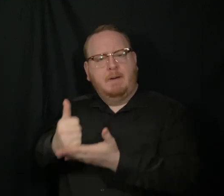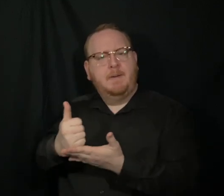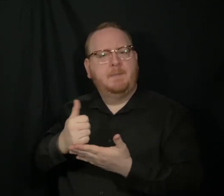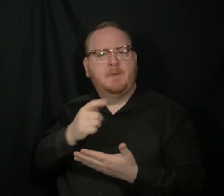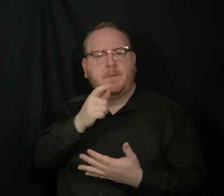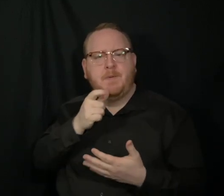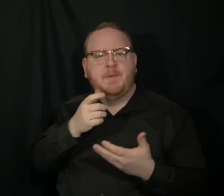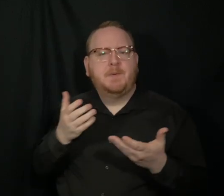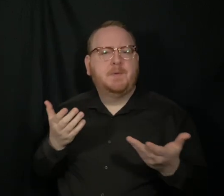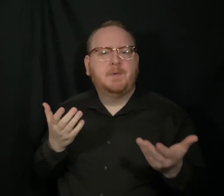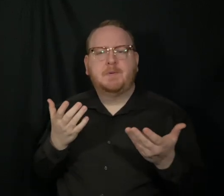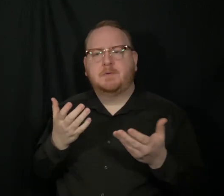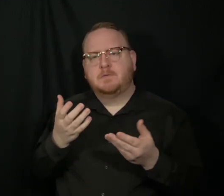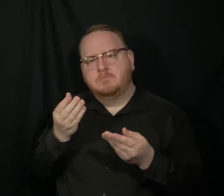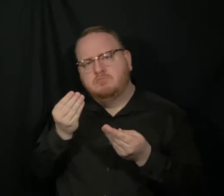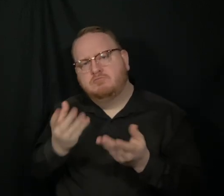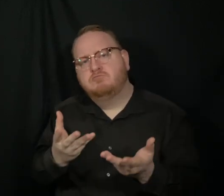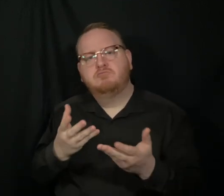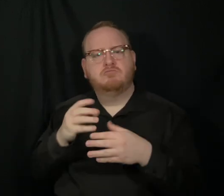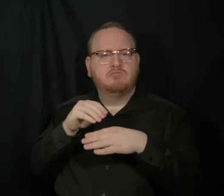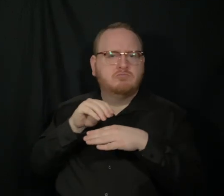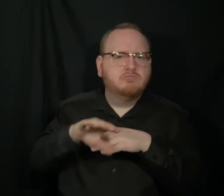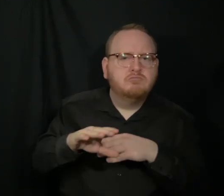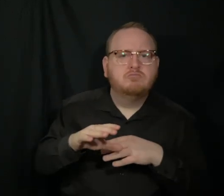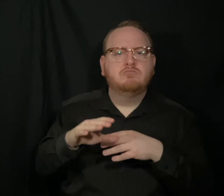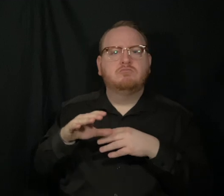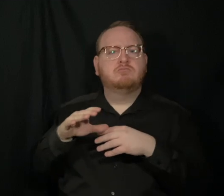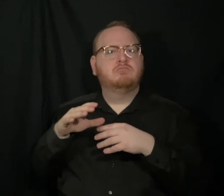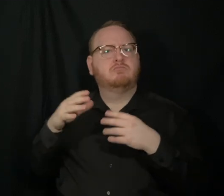know, you know, the right placement?